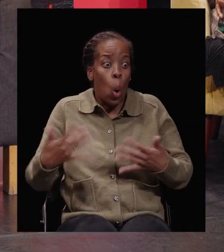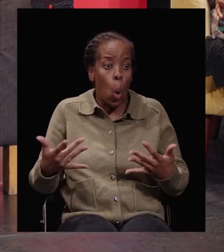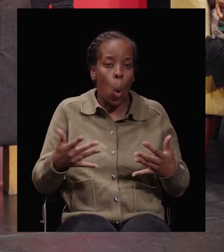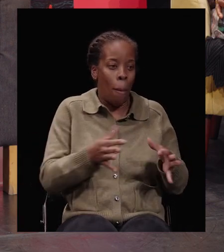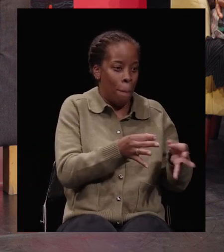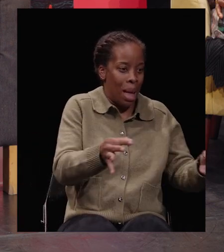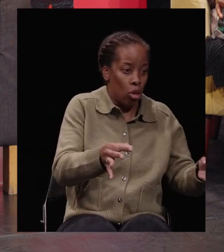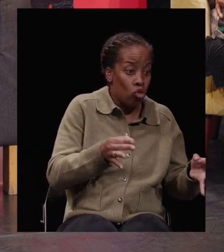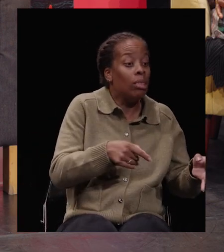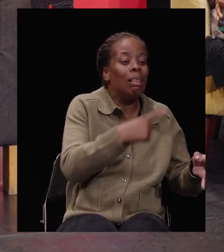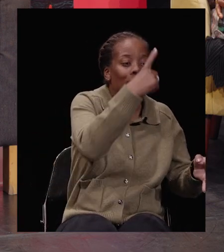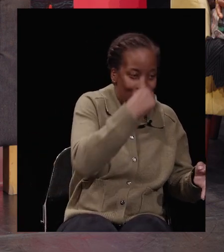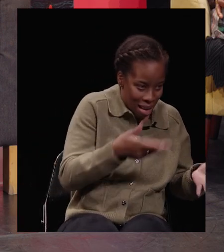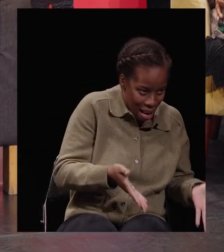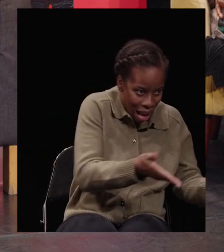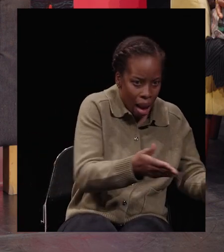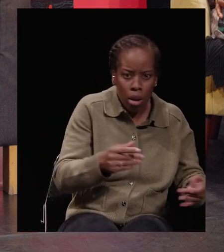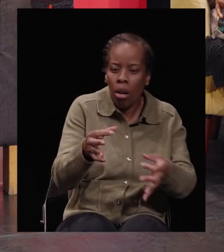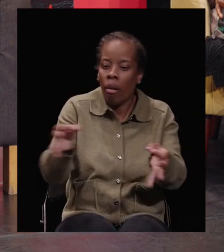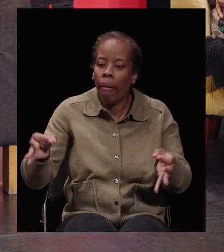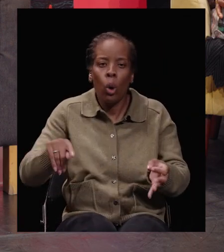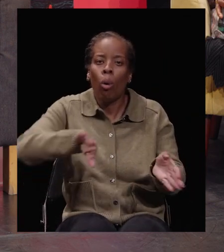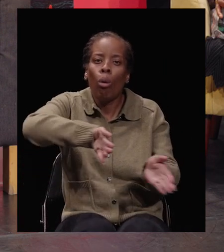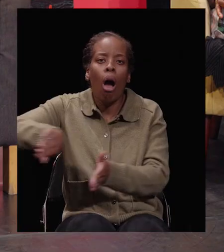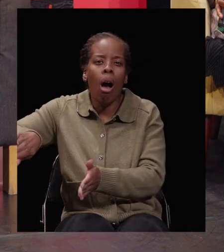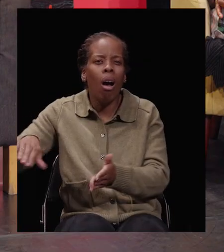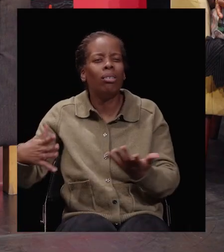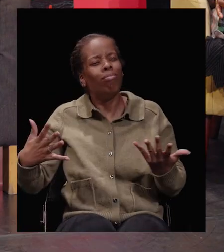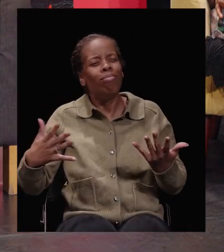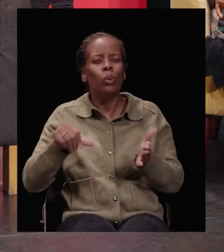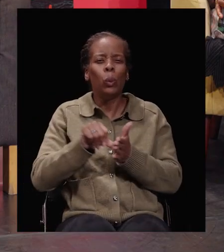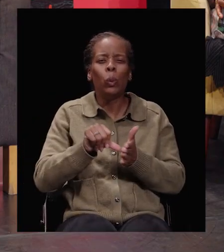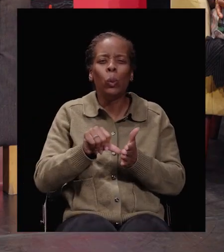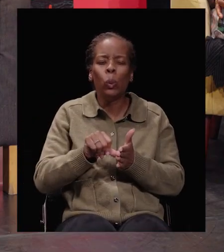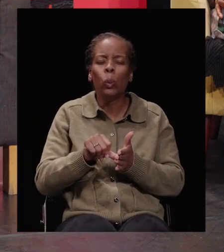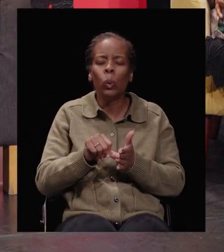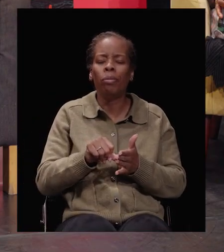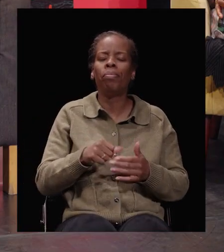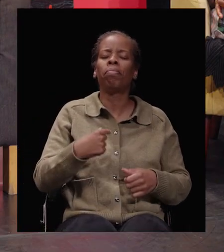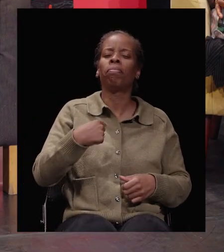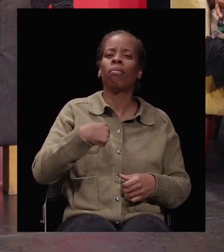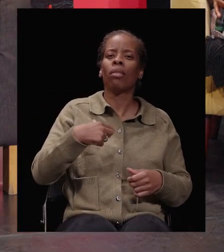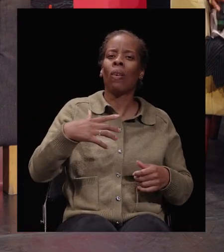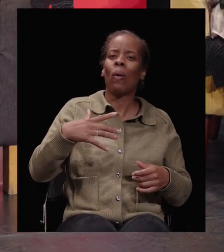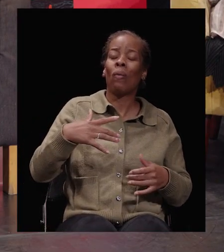who gets to access what and how and where. I think part of what I think of